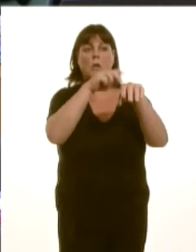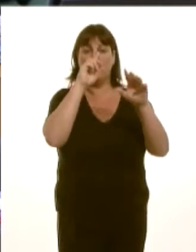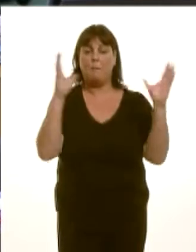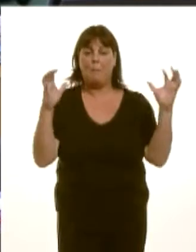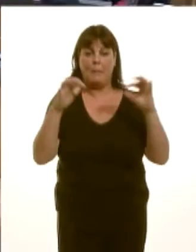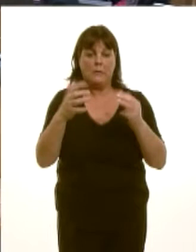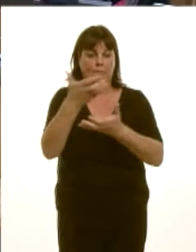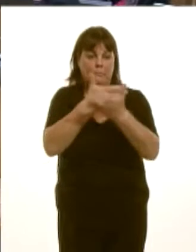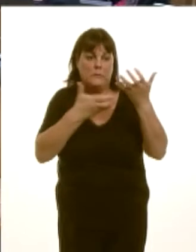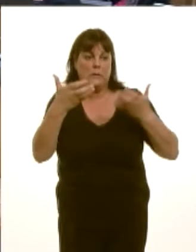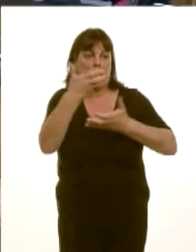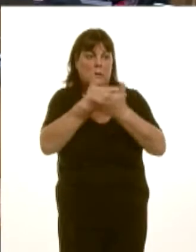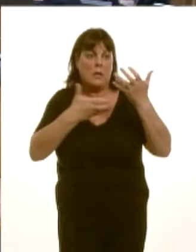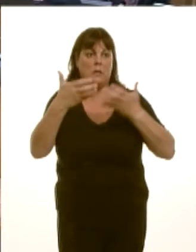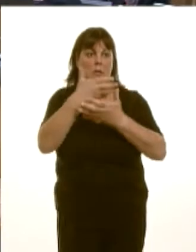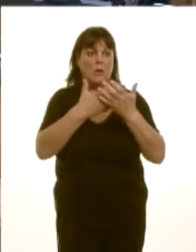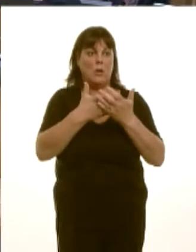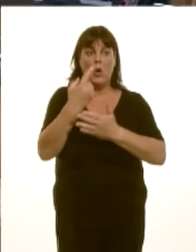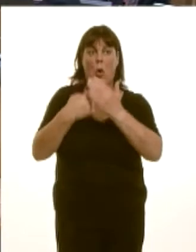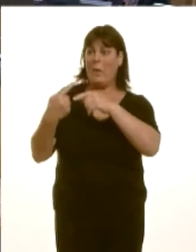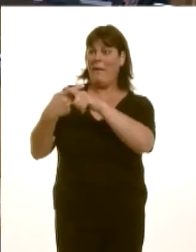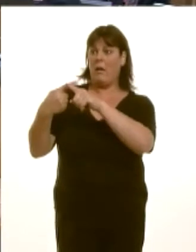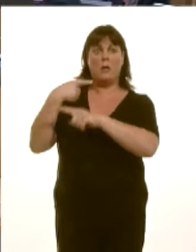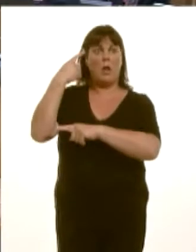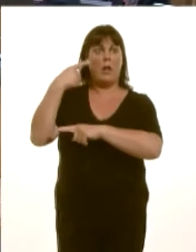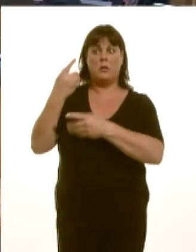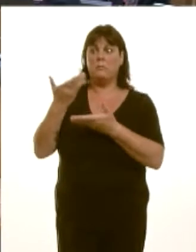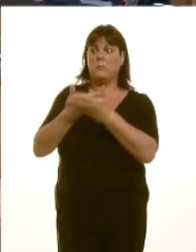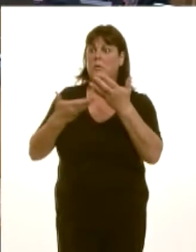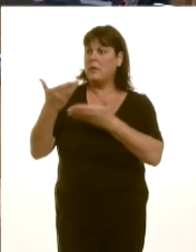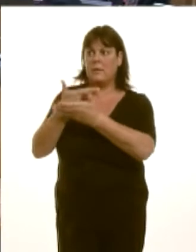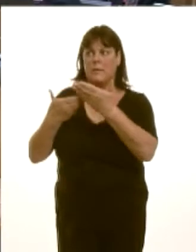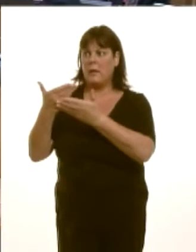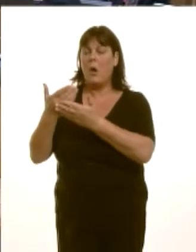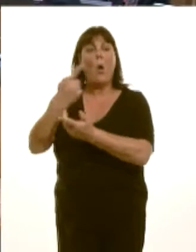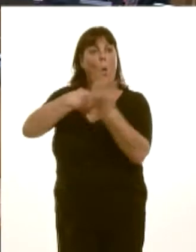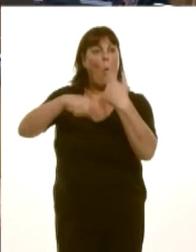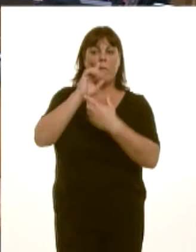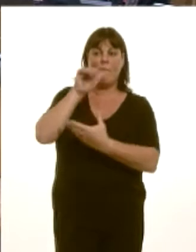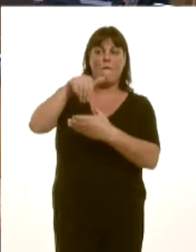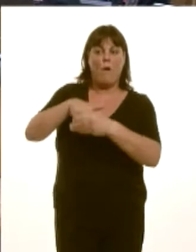It is not sufficient for the whole thing to be done in Westminster, without proper input from Scotland, Wales and Northern Ireland.